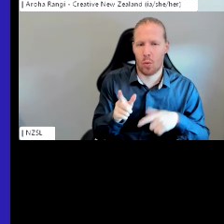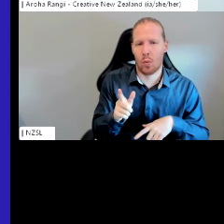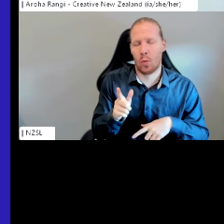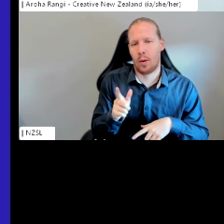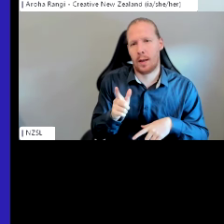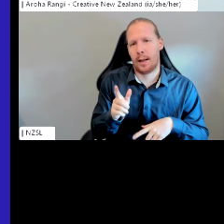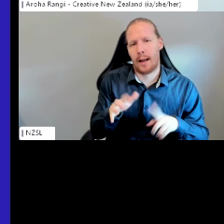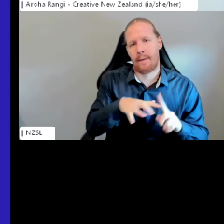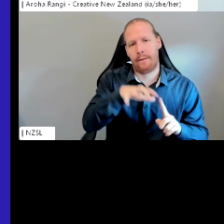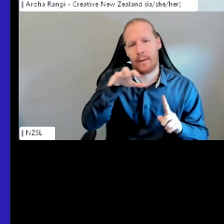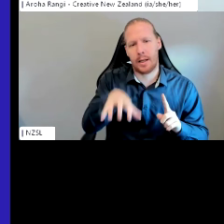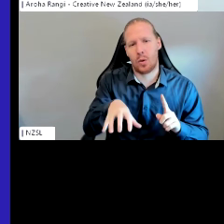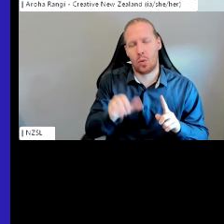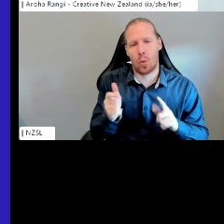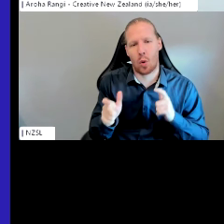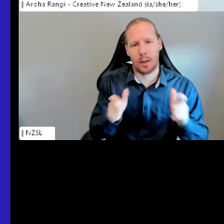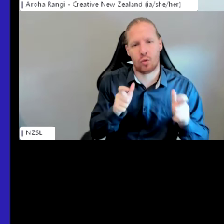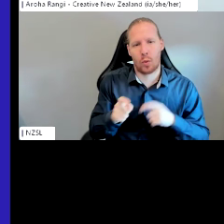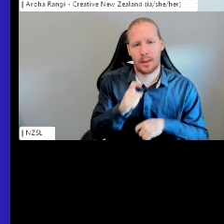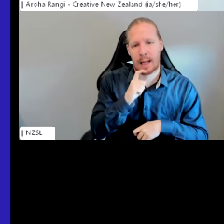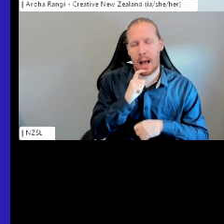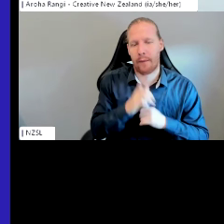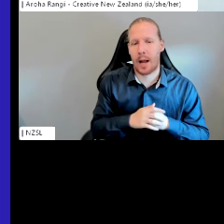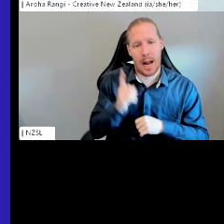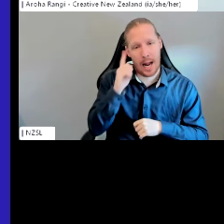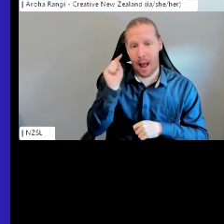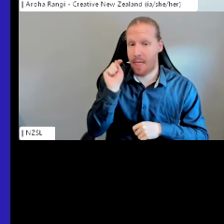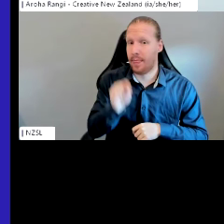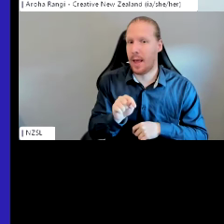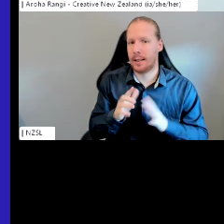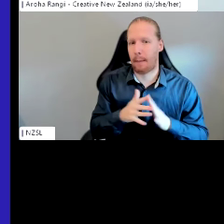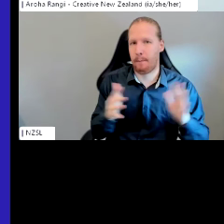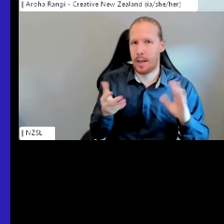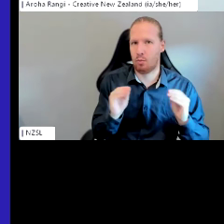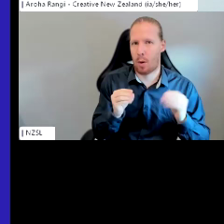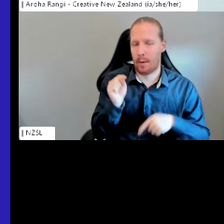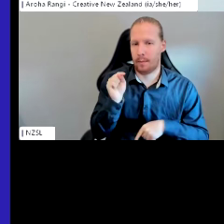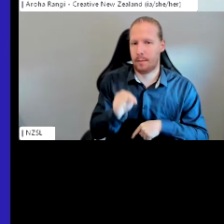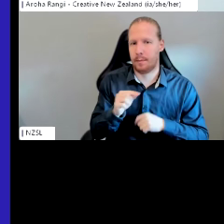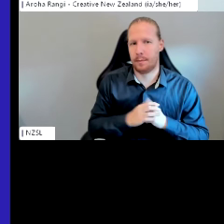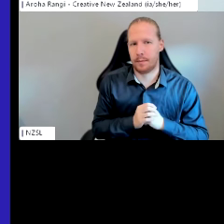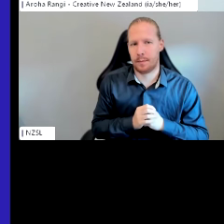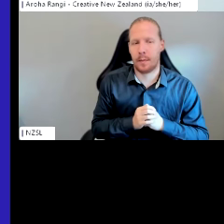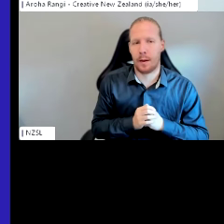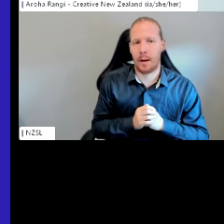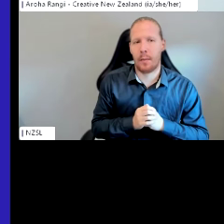Um and I think that's a really big issue. um the it can be the physical space and obviously with